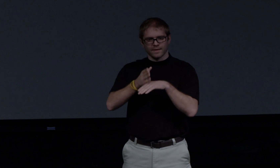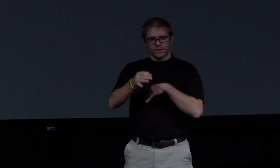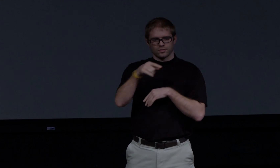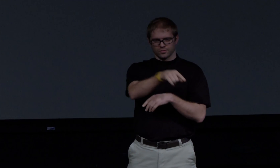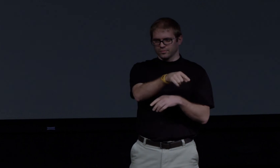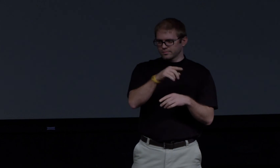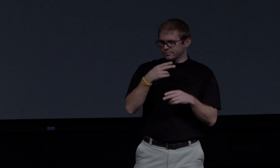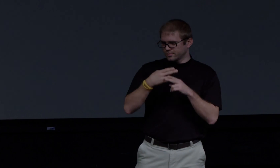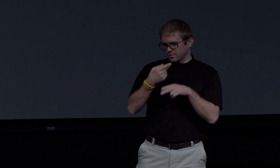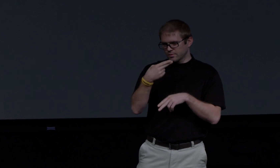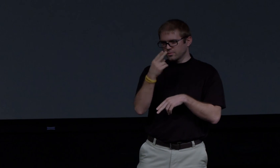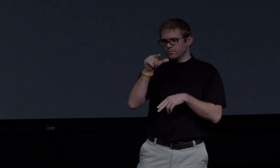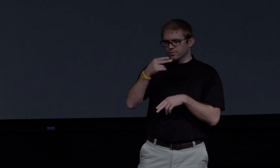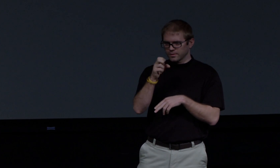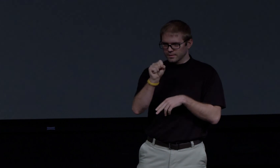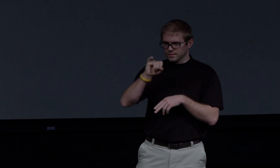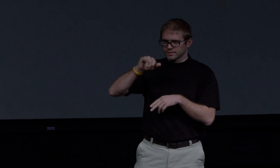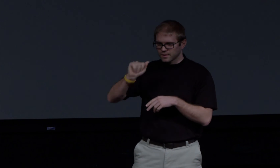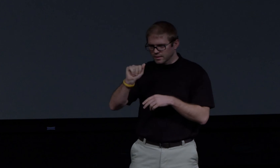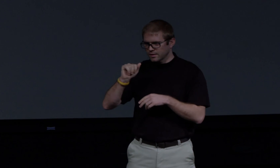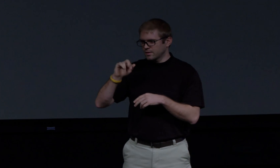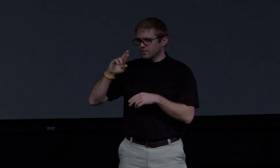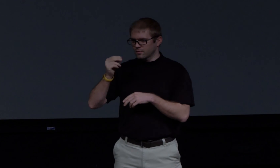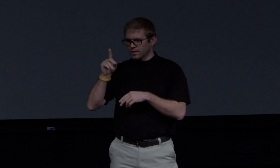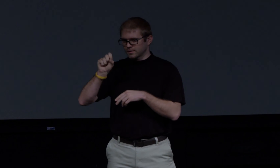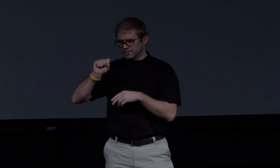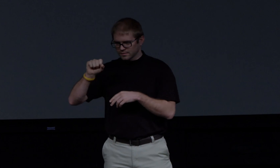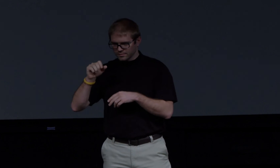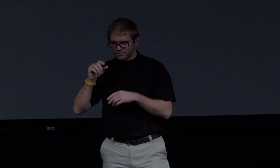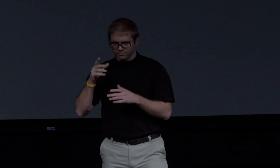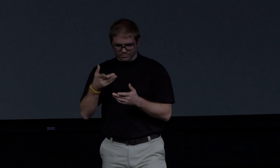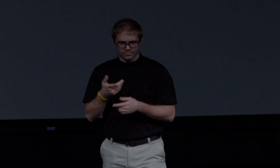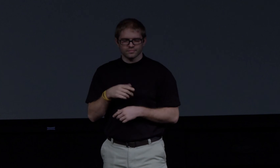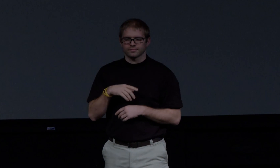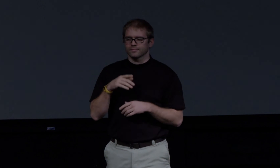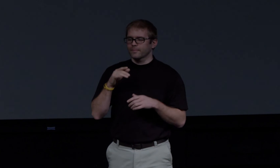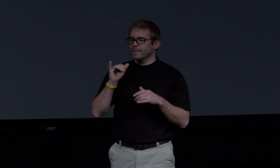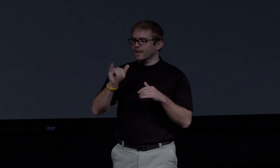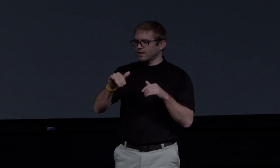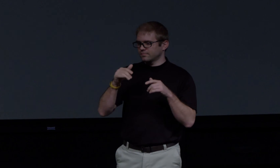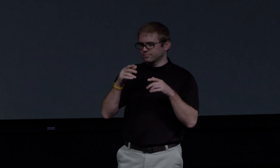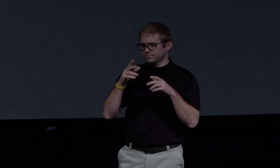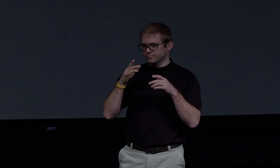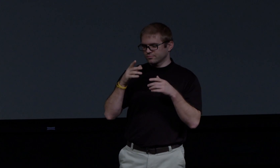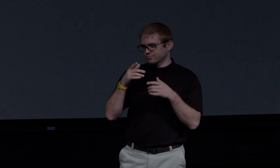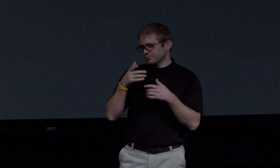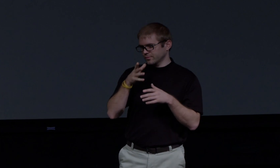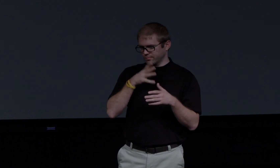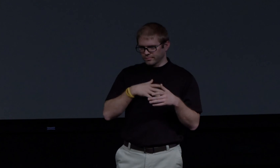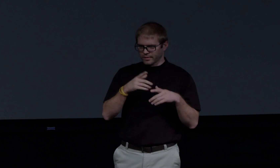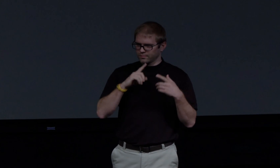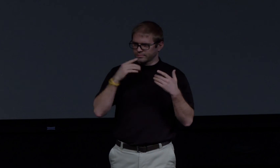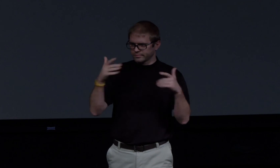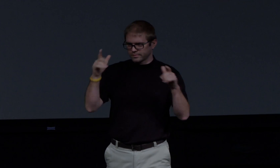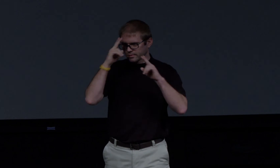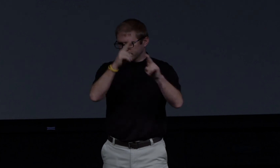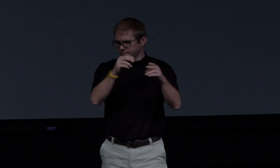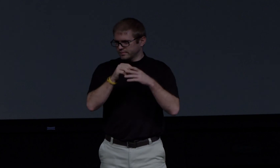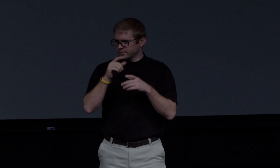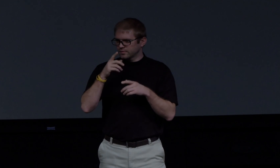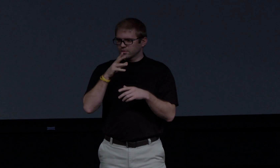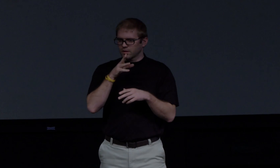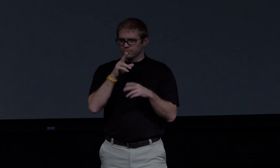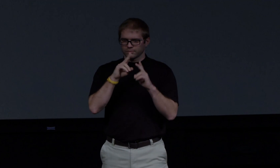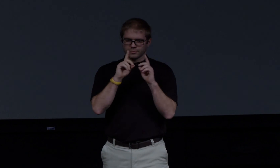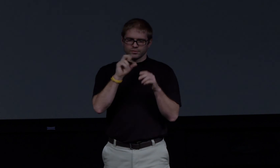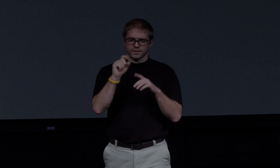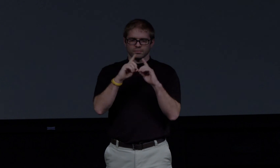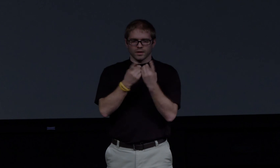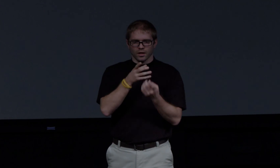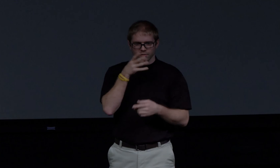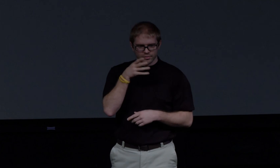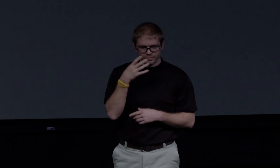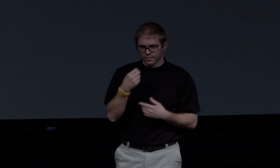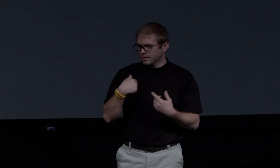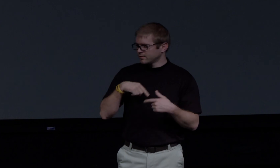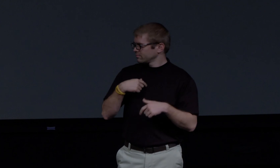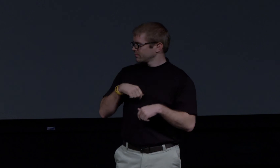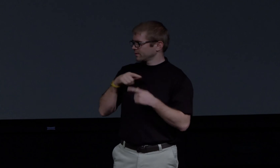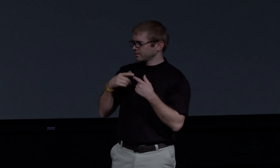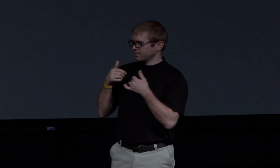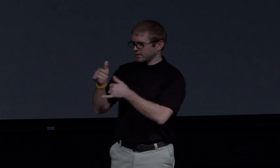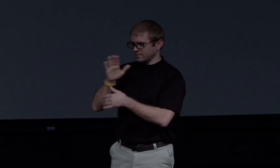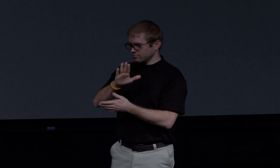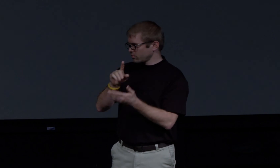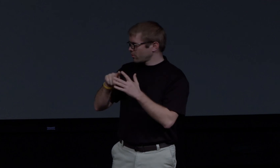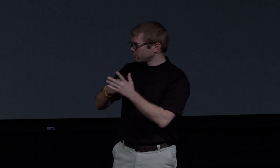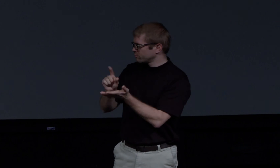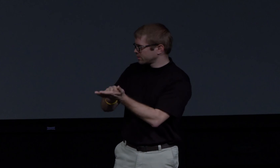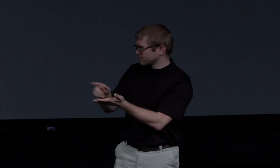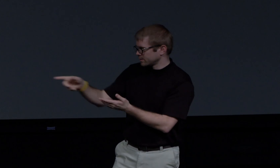In fact, this is a piece of artwork that is done